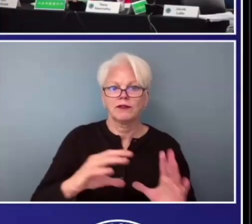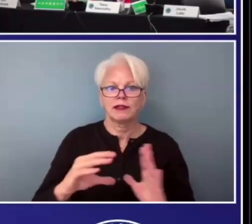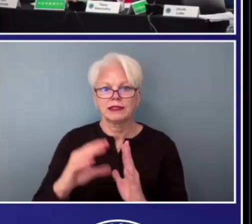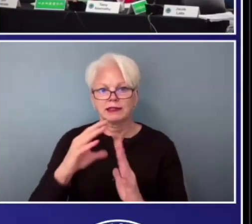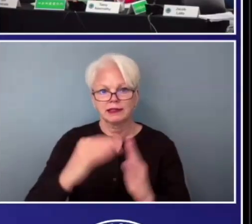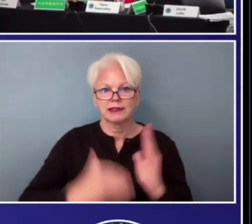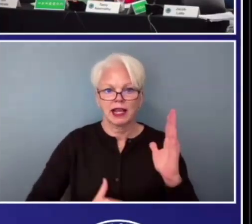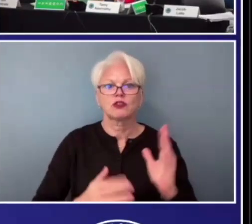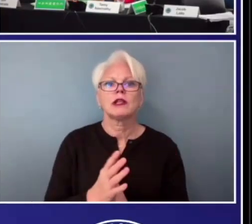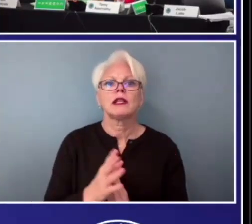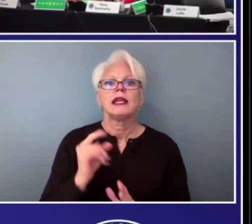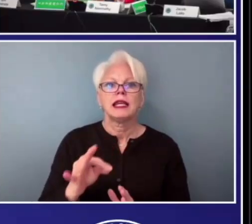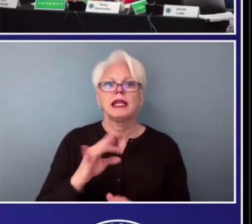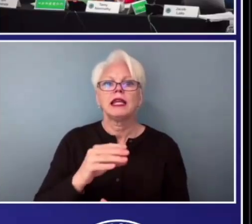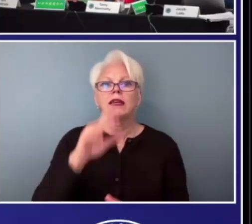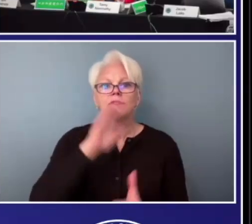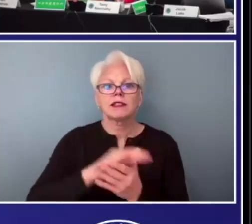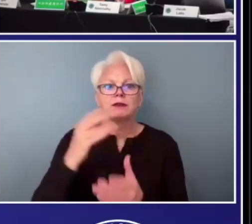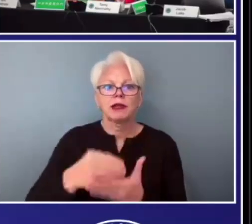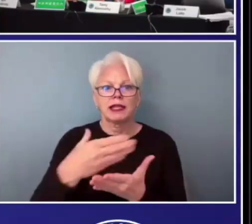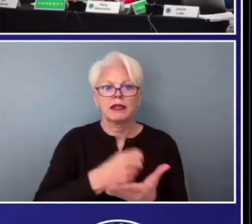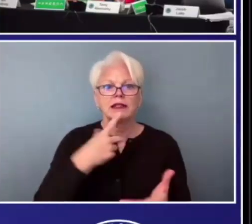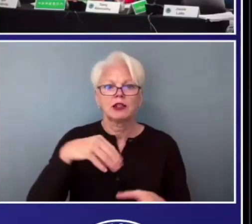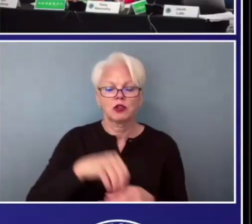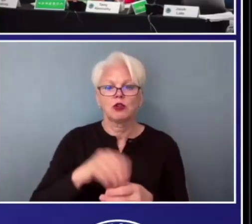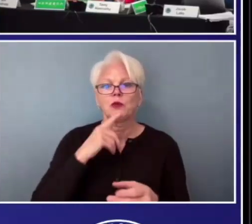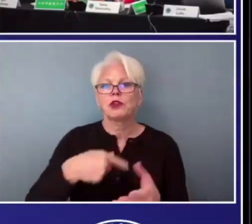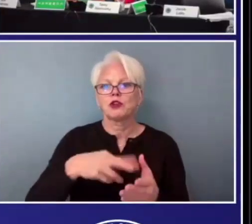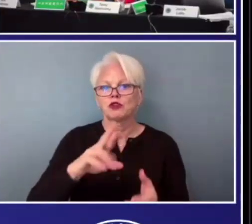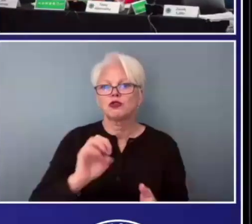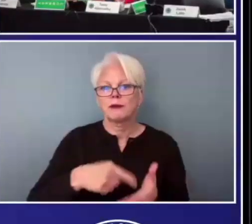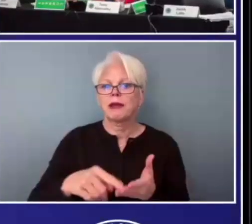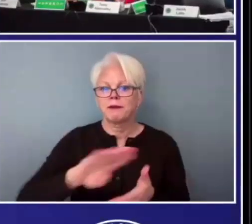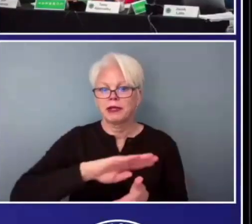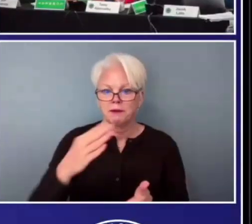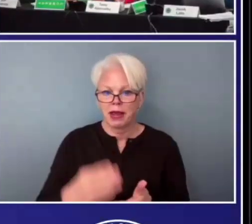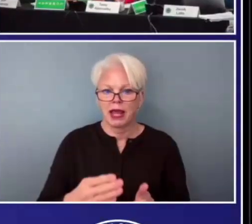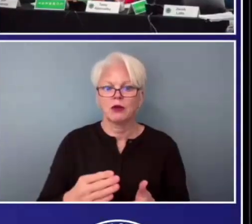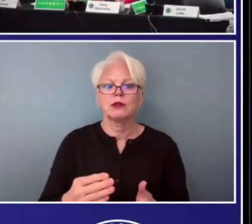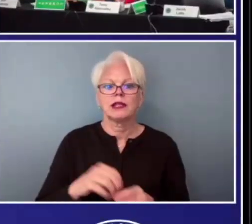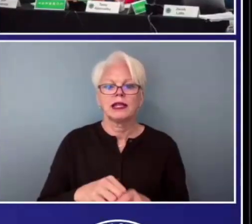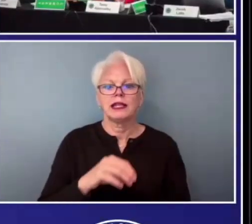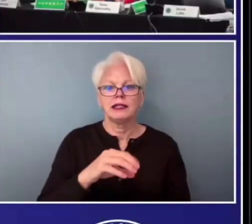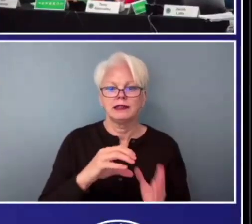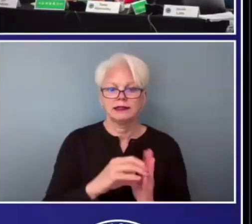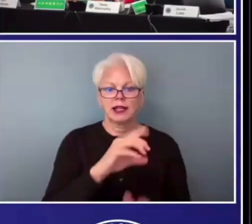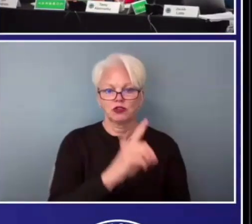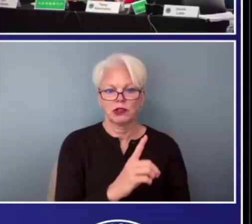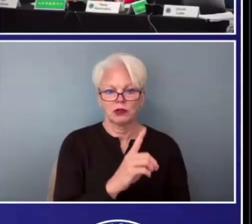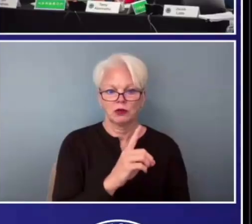payment amount in accordance with paragraph (e)(1) of this section. We have deleted Romanette three. You can see on -- I'm showing that that's